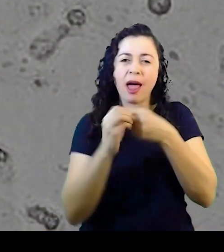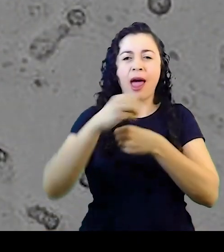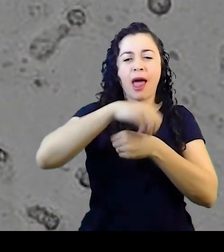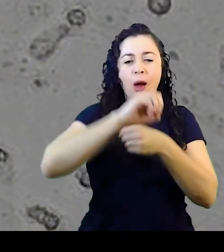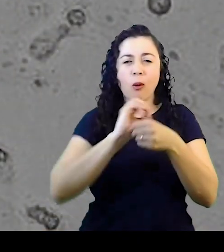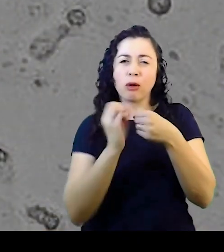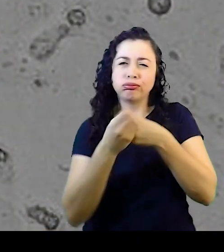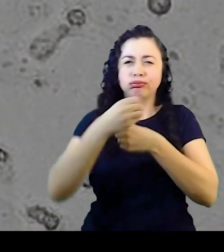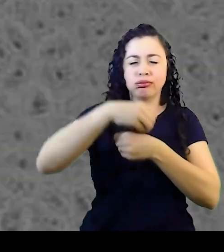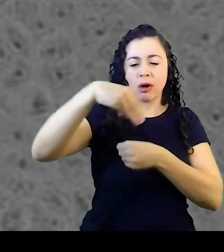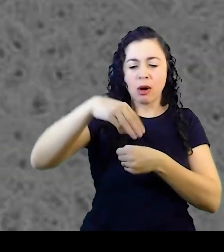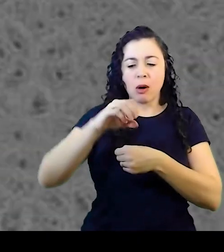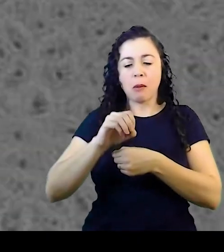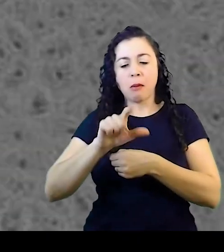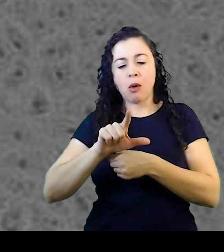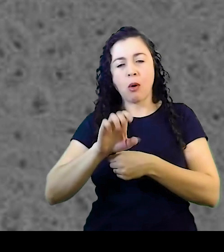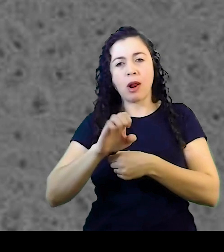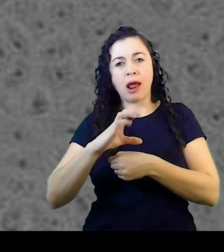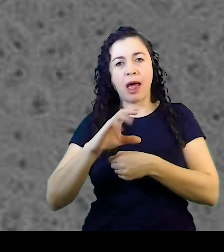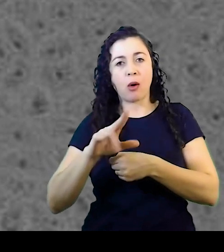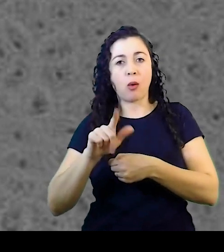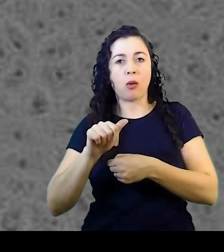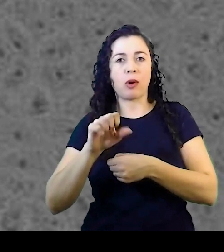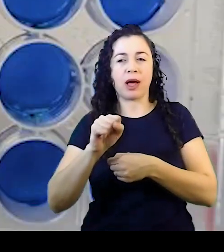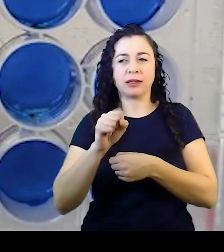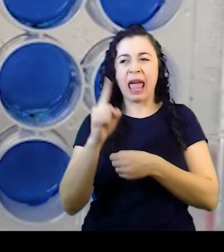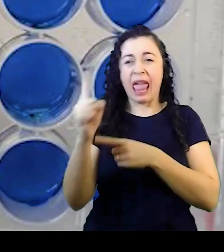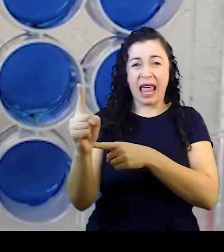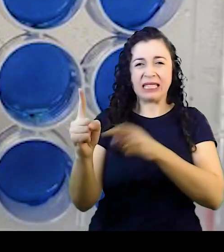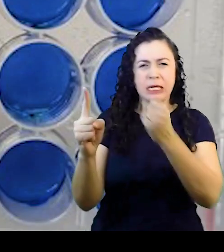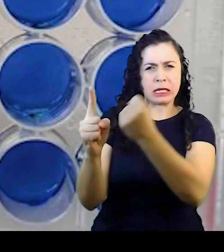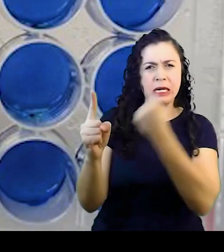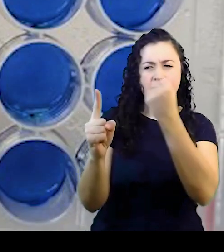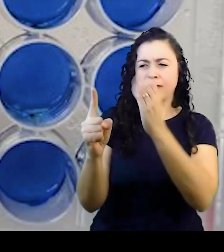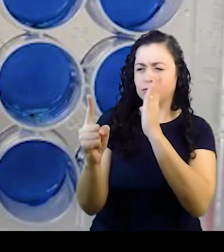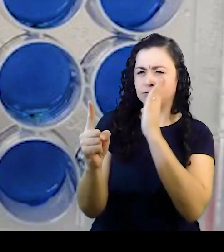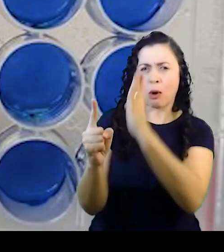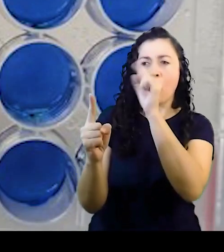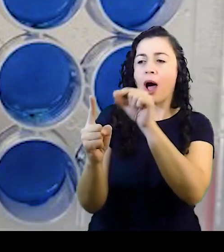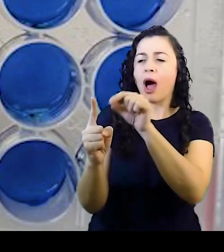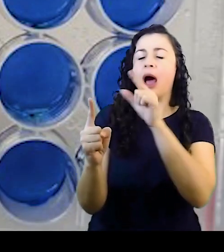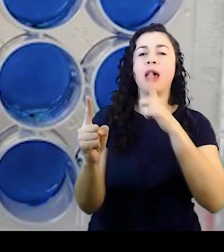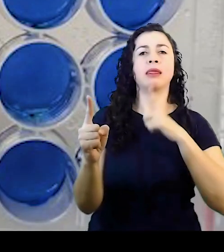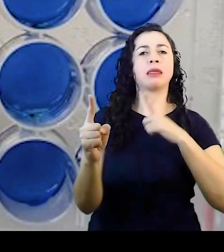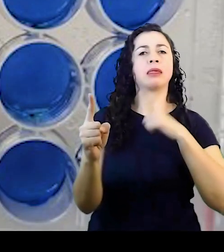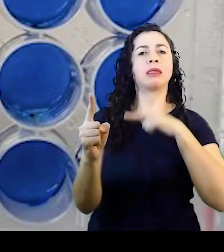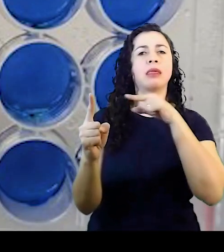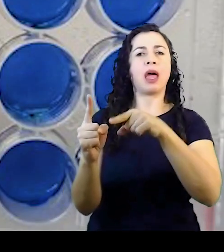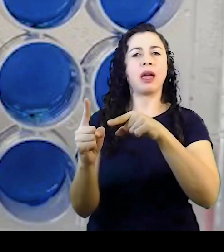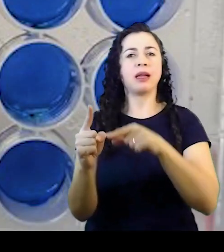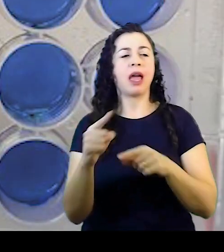identify in the critically ill patient, that we, for example, do not find in the patient who has a mild disease.